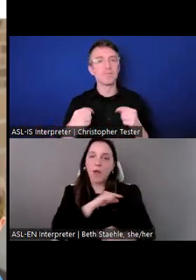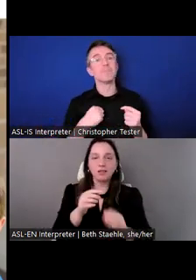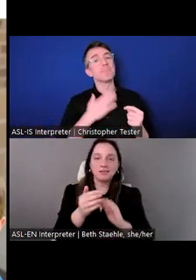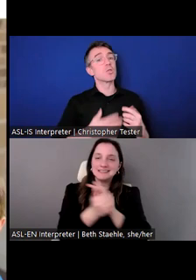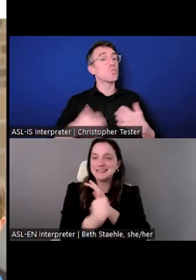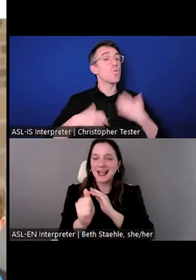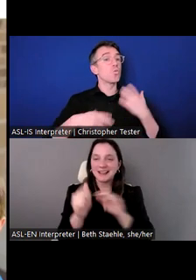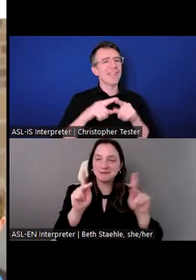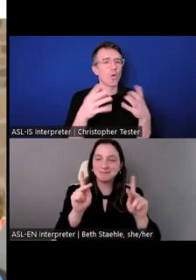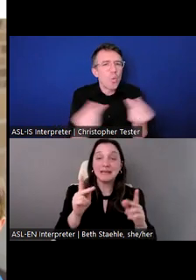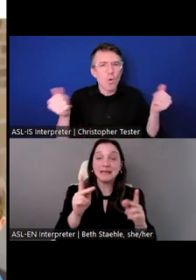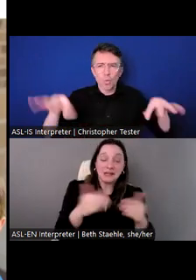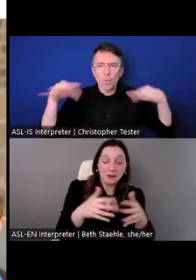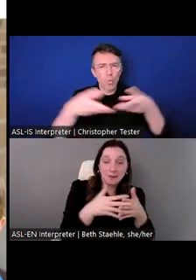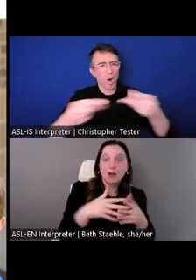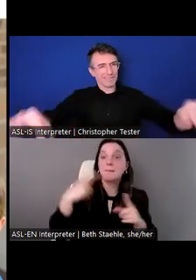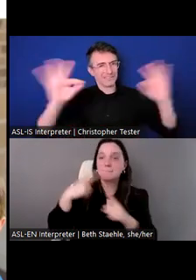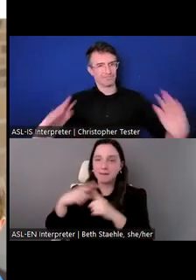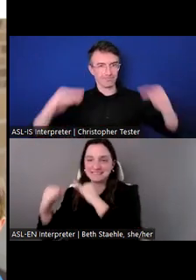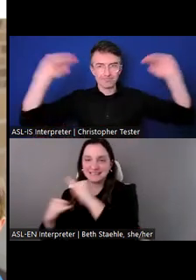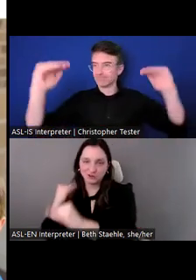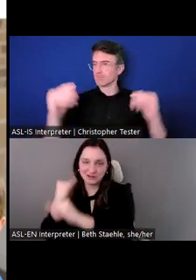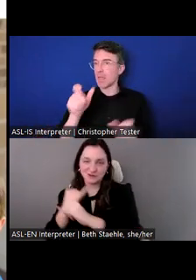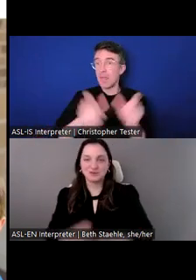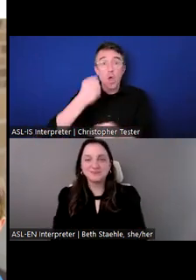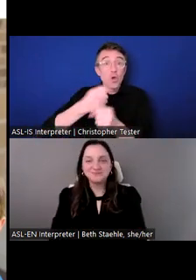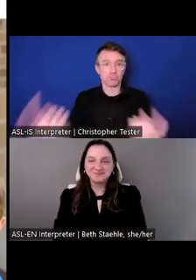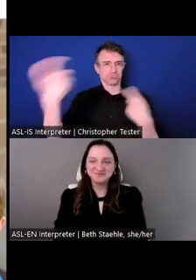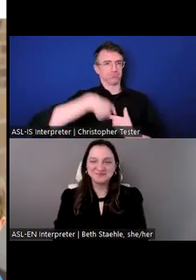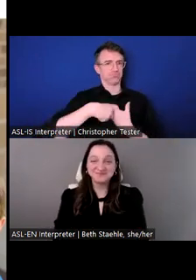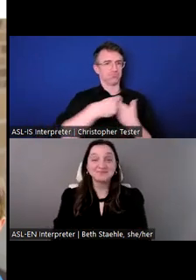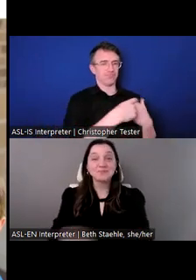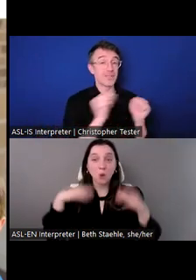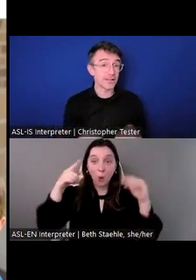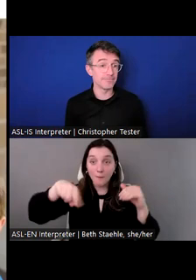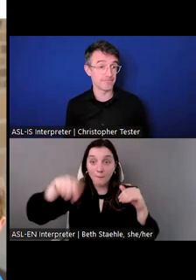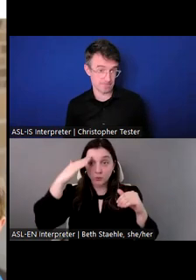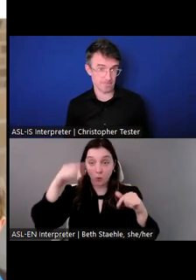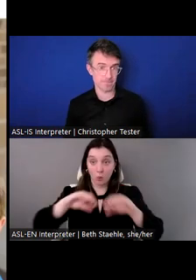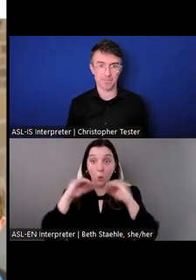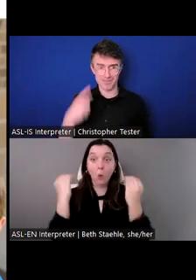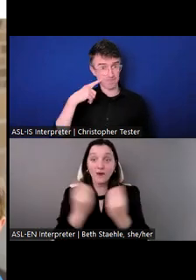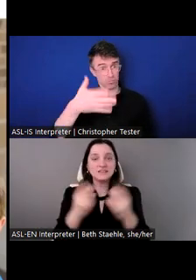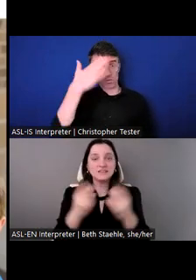internationally. Hopefully some of you know that Save the Children is a global humanitarian organization, and